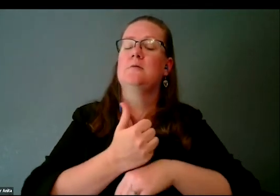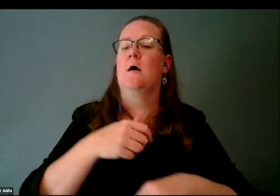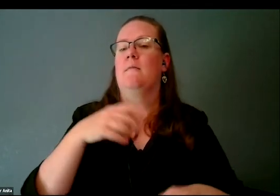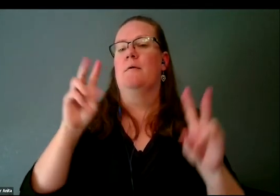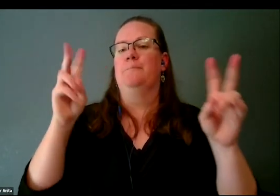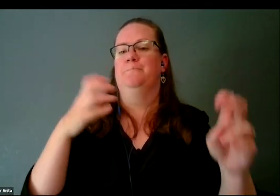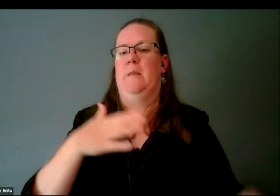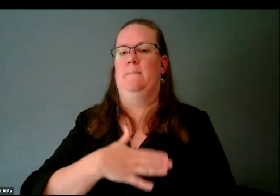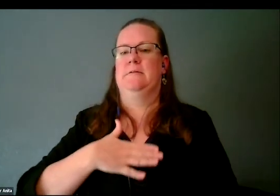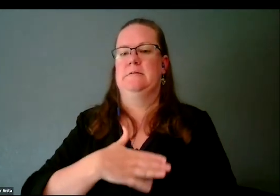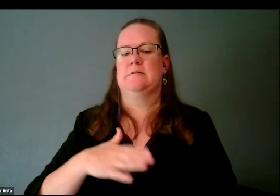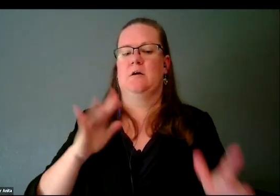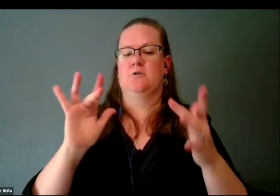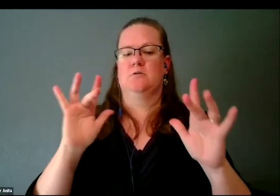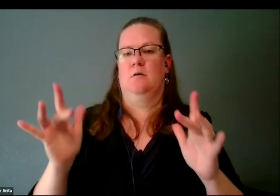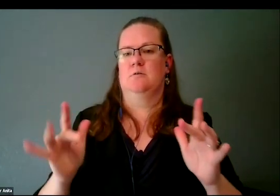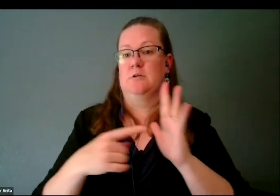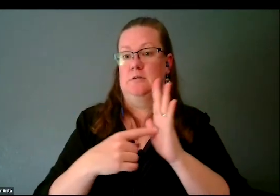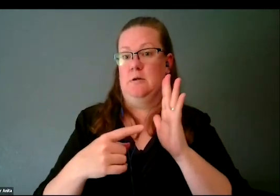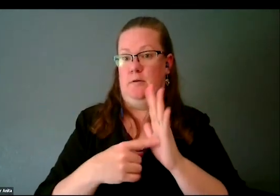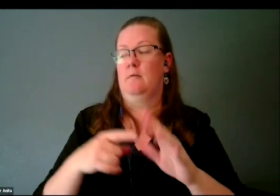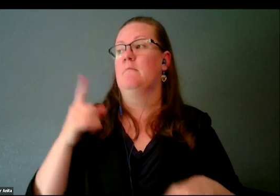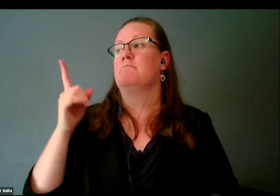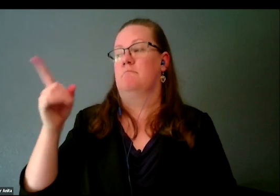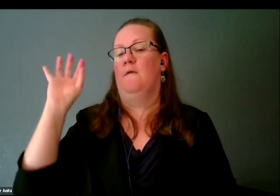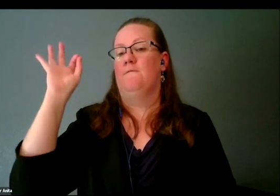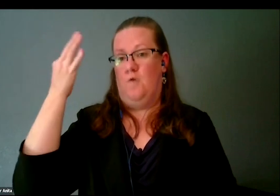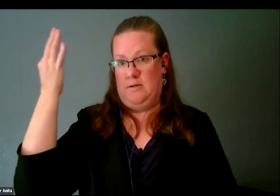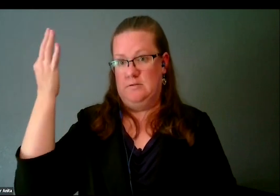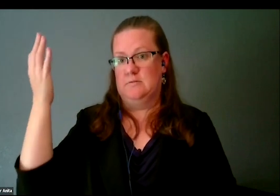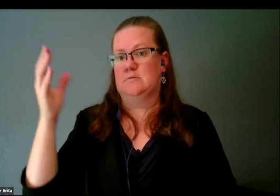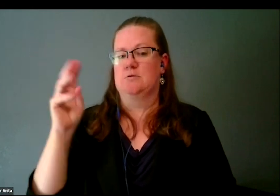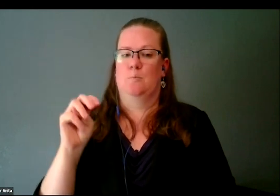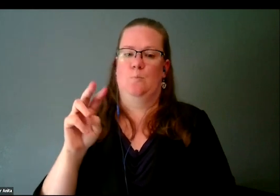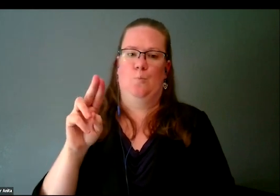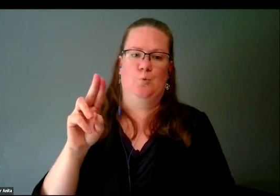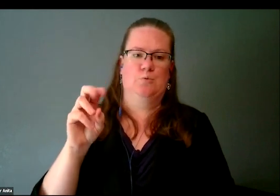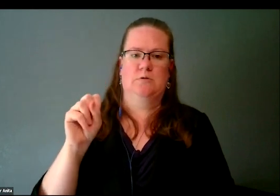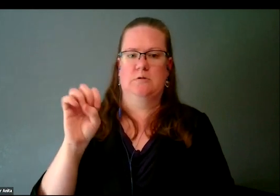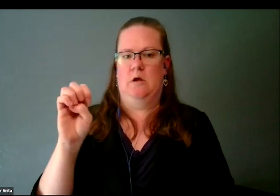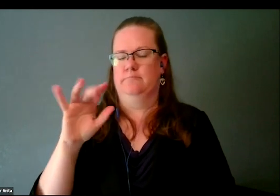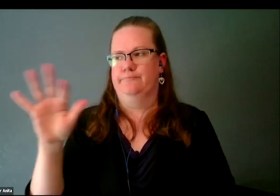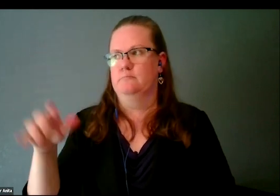by the Musée Fabre in France or at least inspired by it, and they provided us with some of the funding.